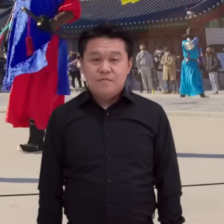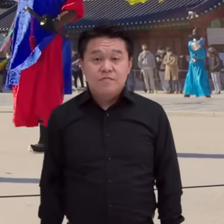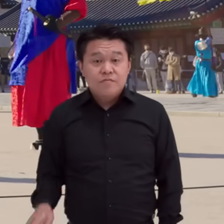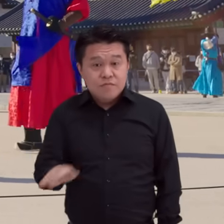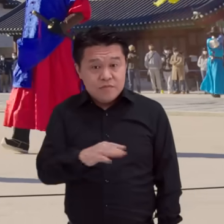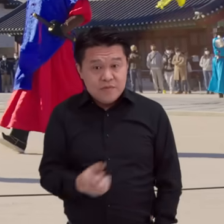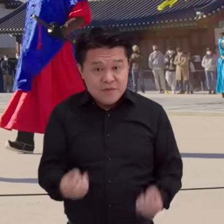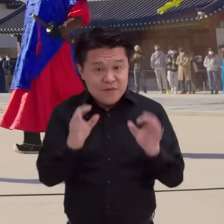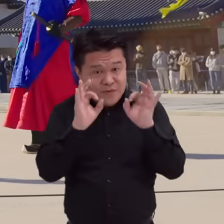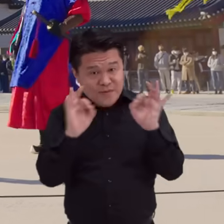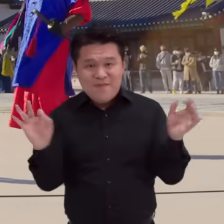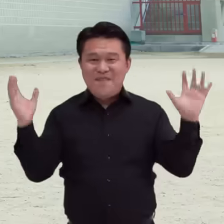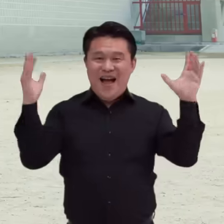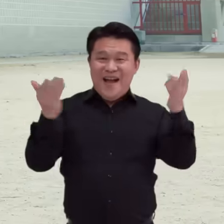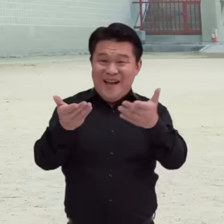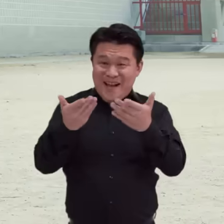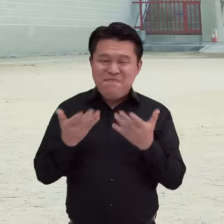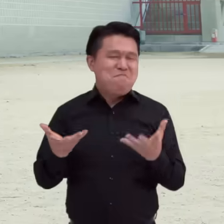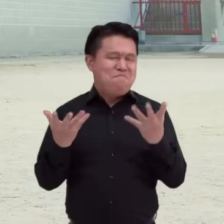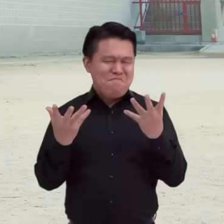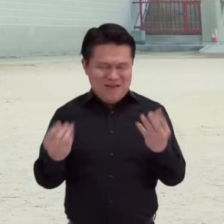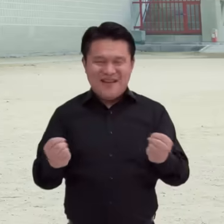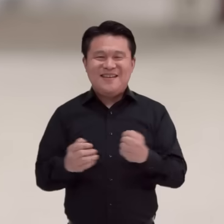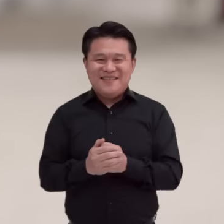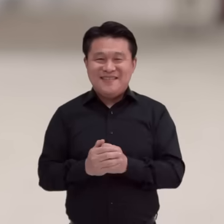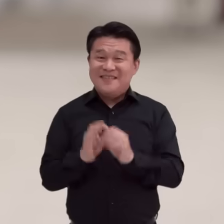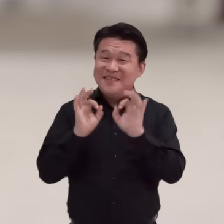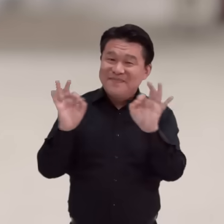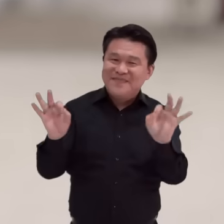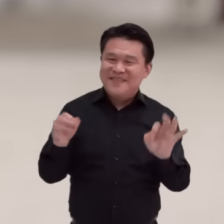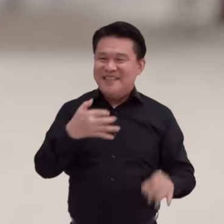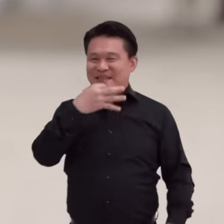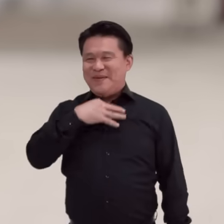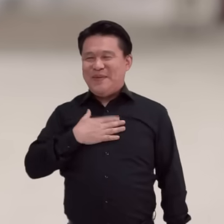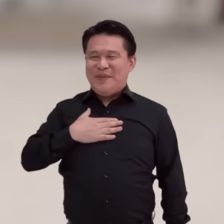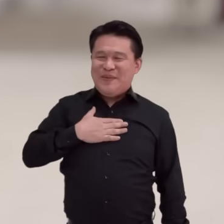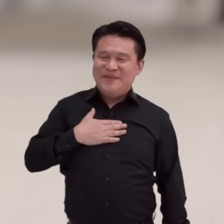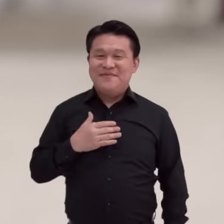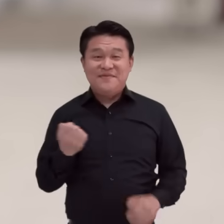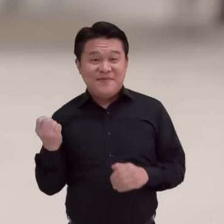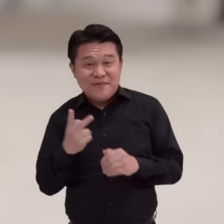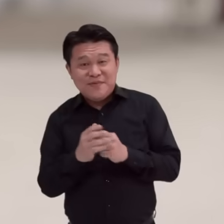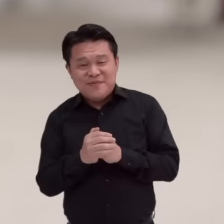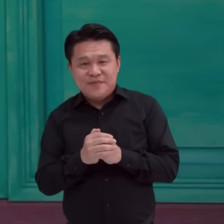Most visitors applaud when the ceremony ends, which makes me feel rewarded.